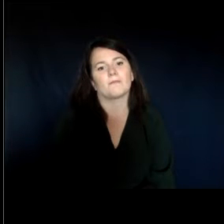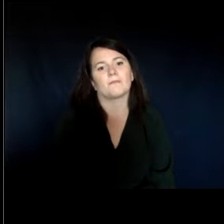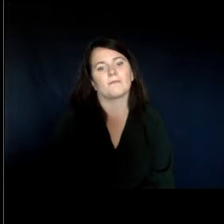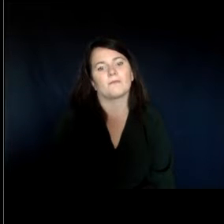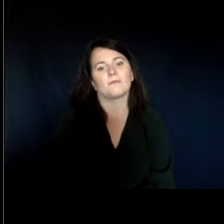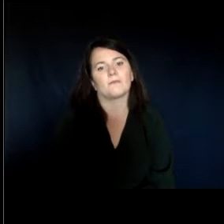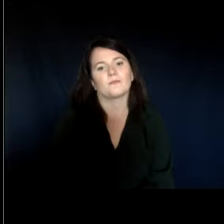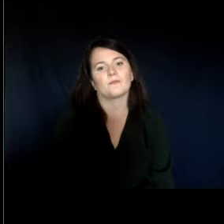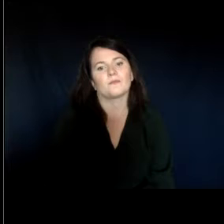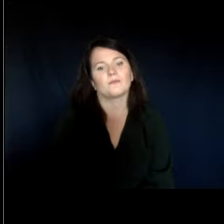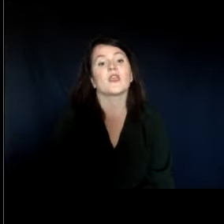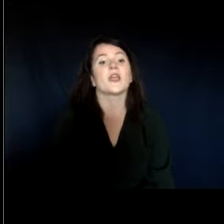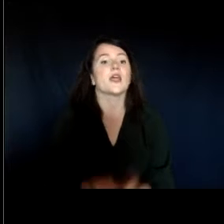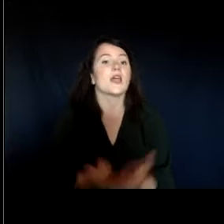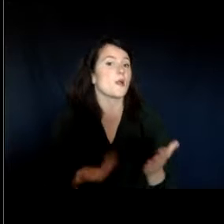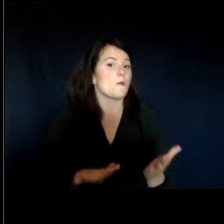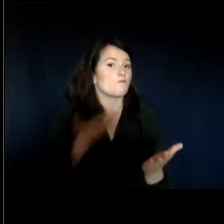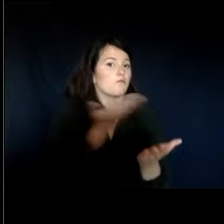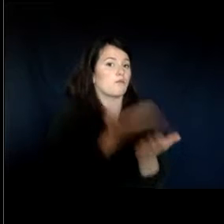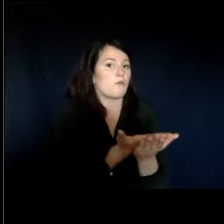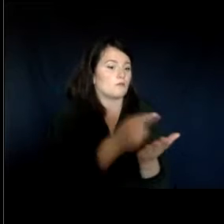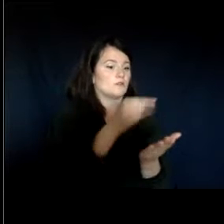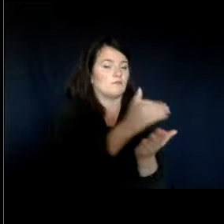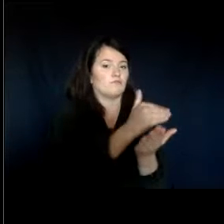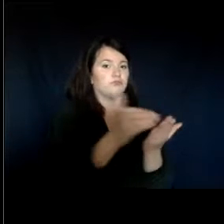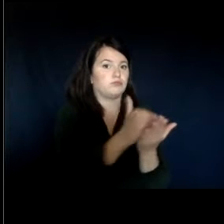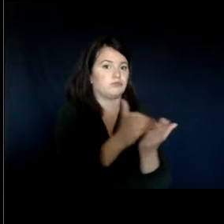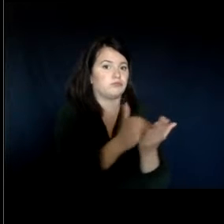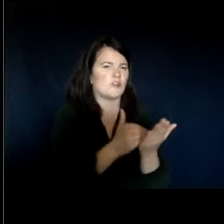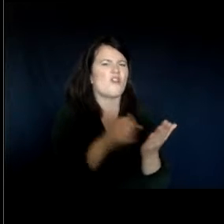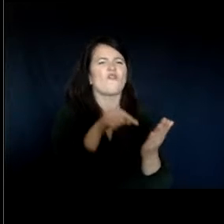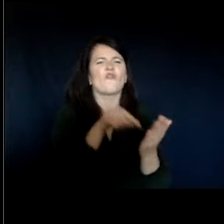in the proposed regulation and there will be however